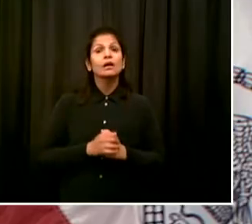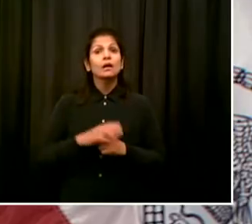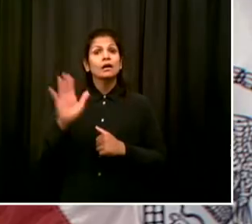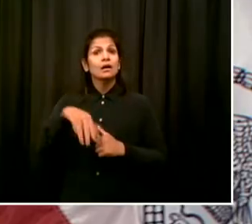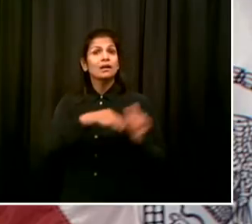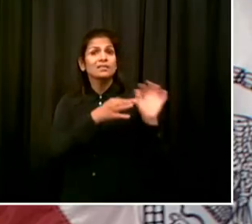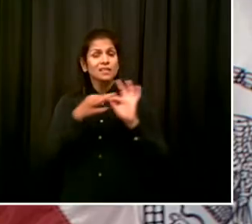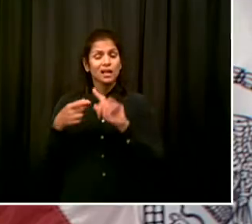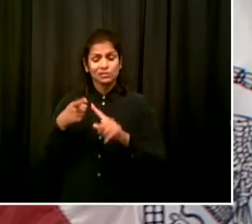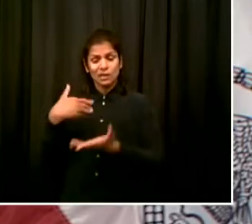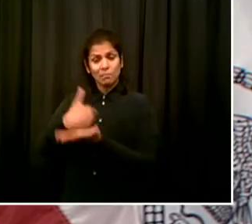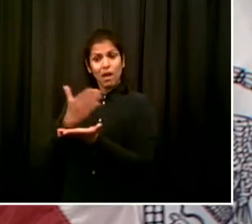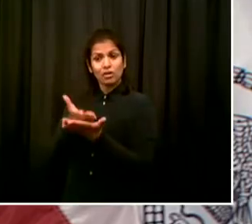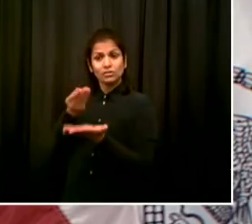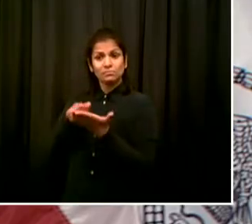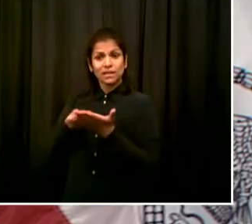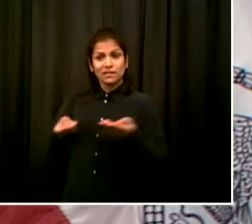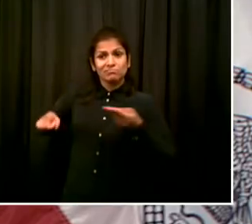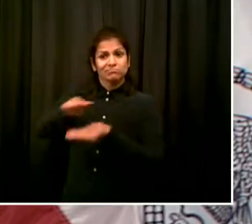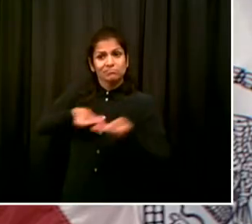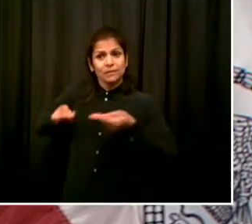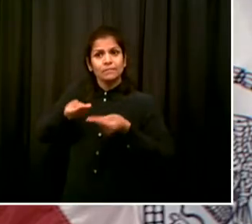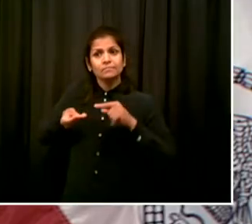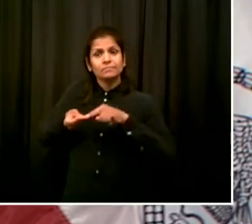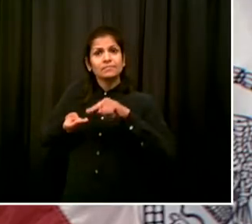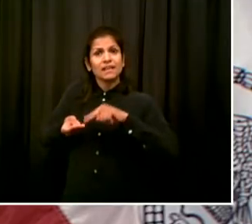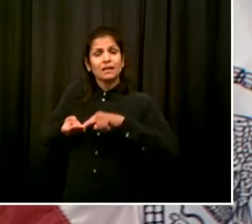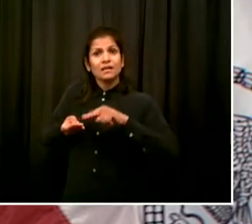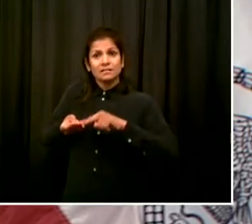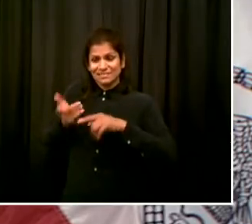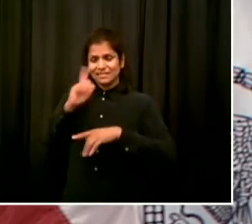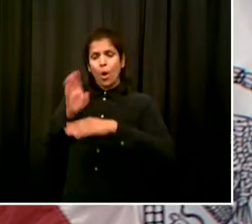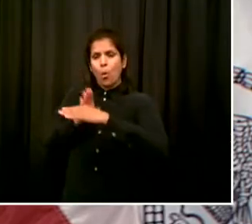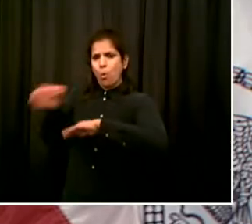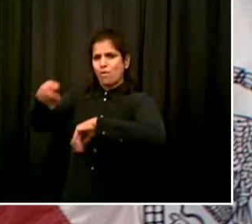GOOD MNIORNG MR. AYMO. R A COUPLE OF QUESTIONS . ONE AGAIN ON THE